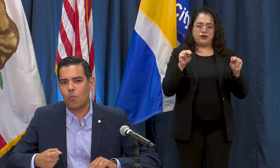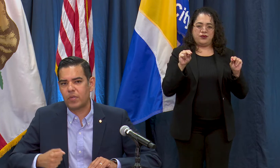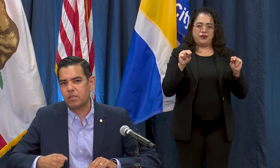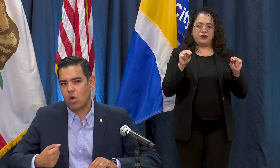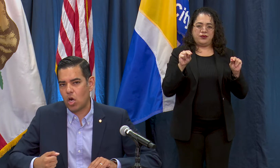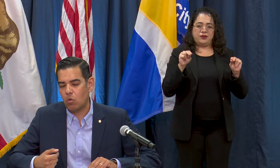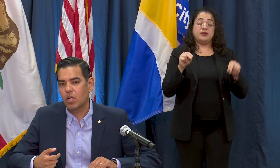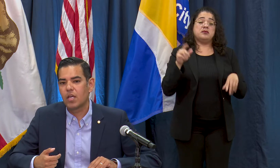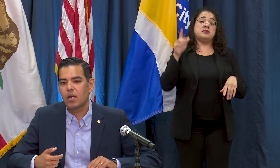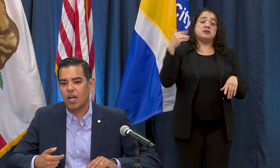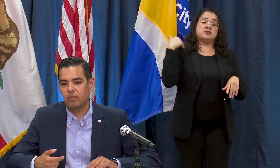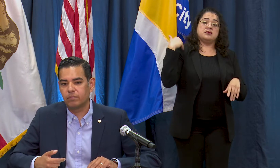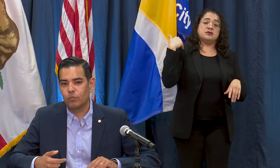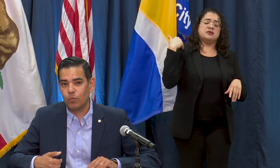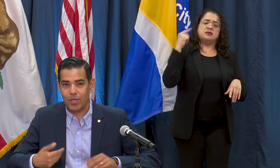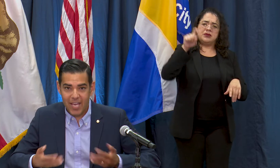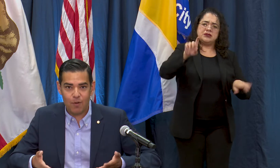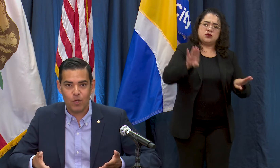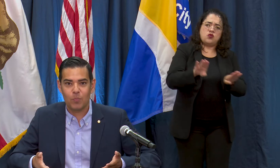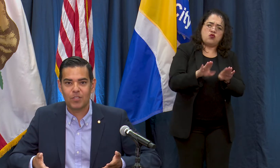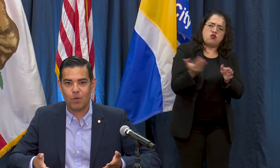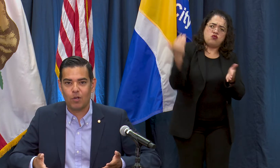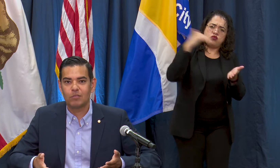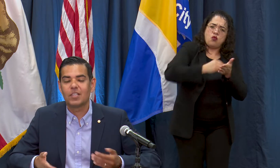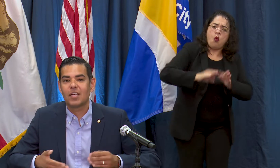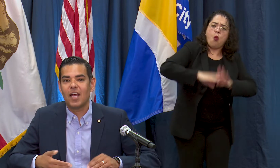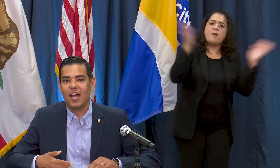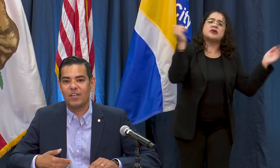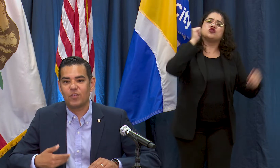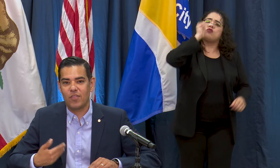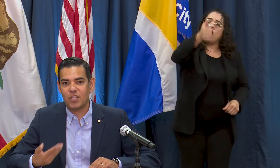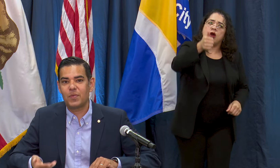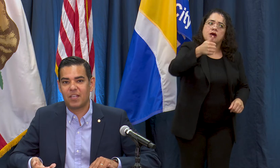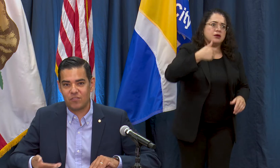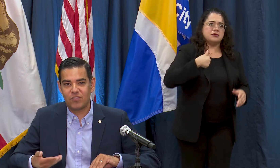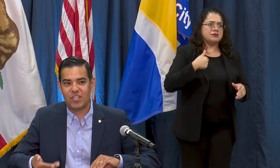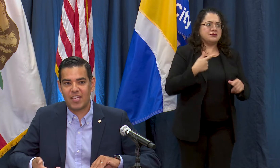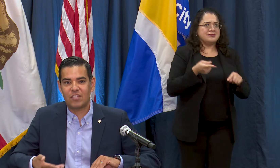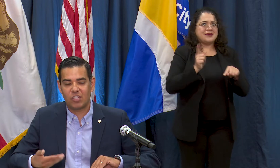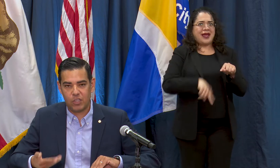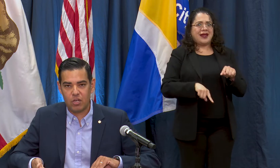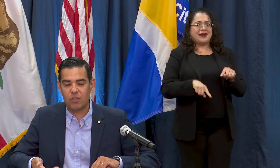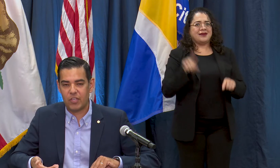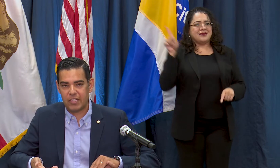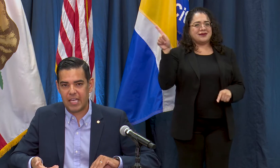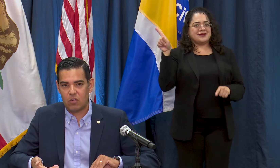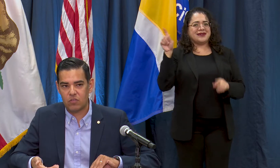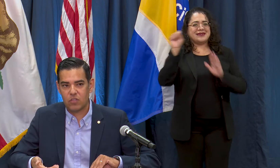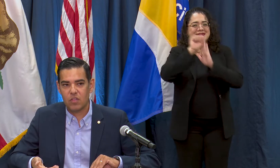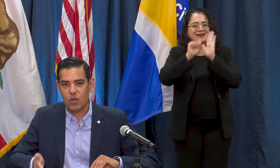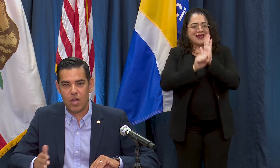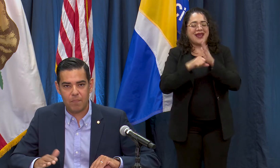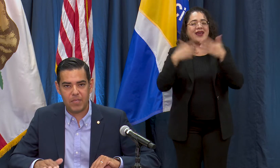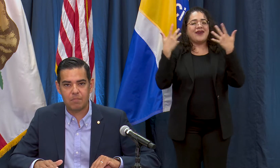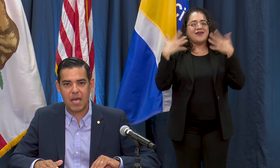open tomorrow, we can't reopen tomorrow and that's because the state has clear health indicators. They're not being met